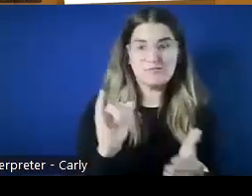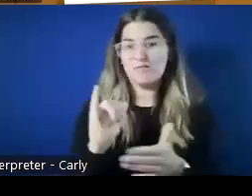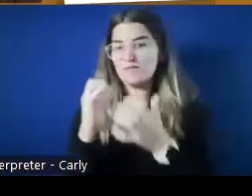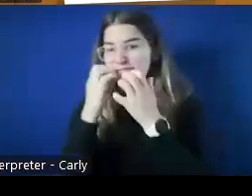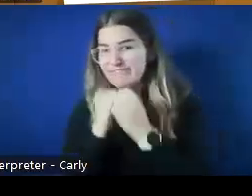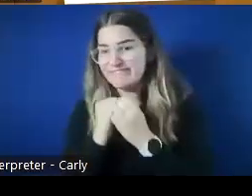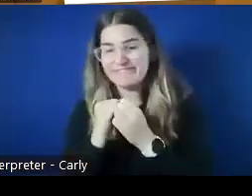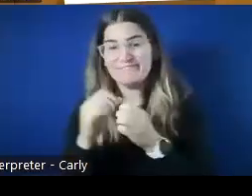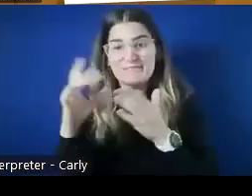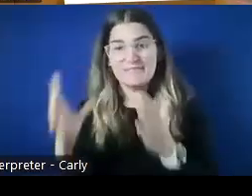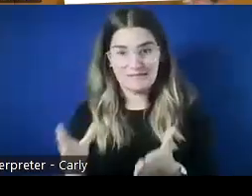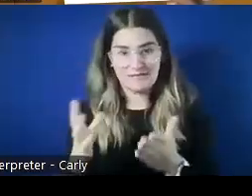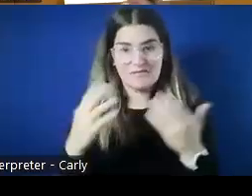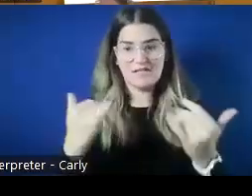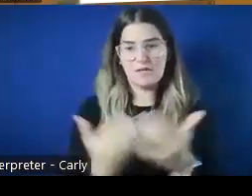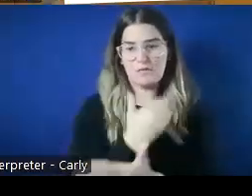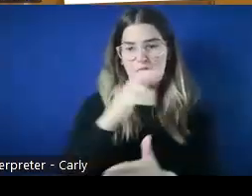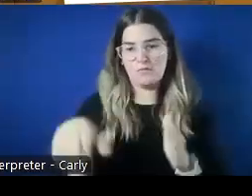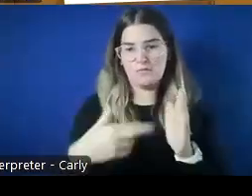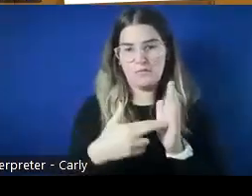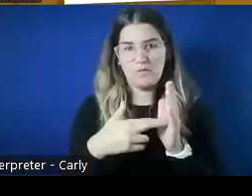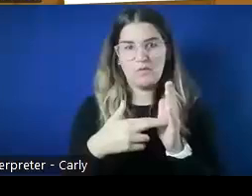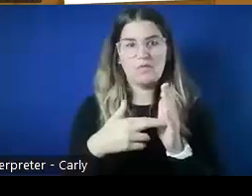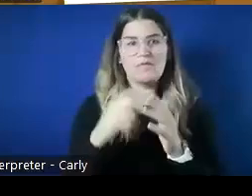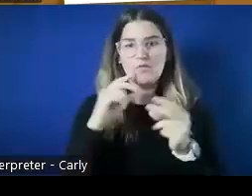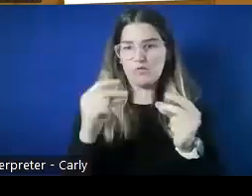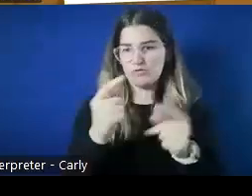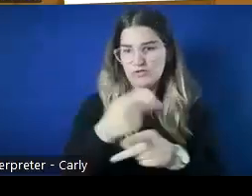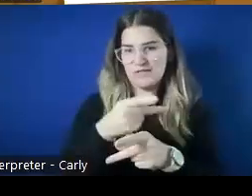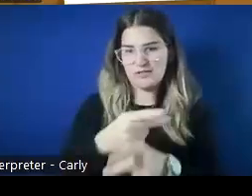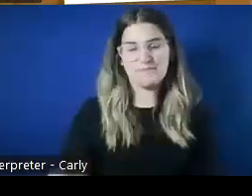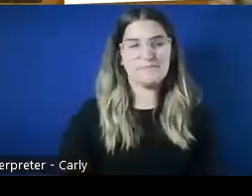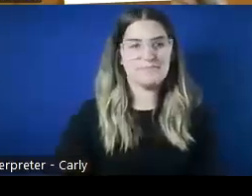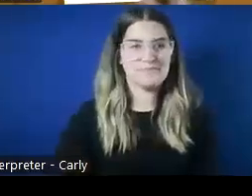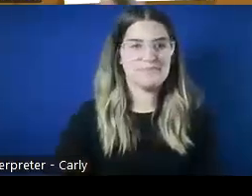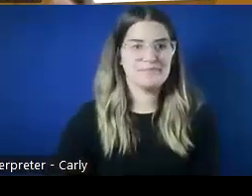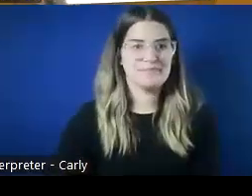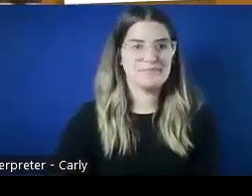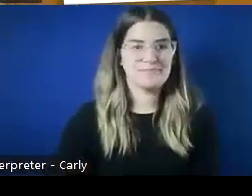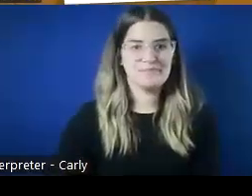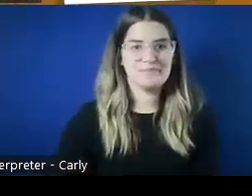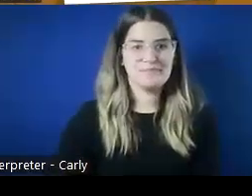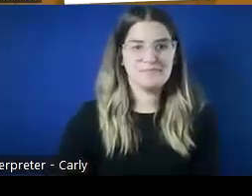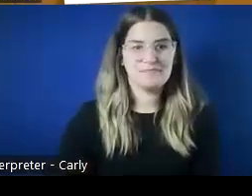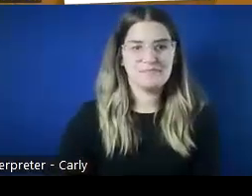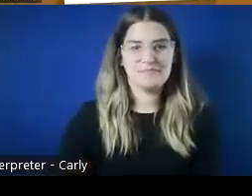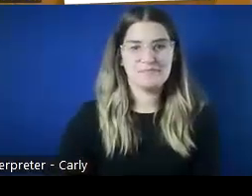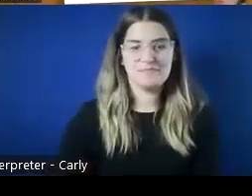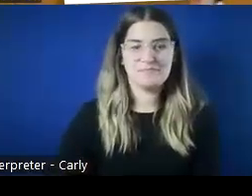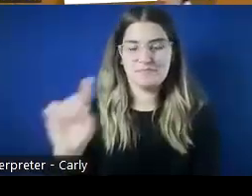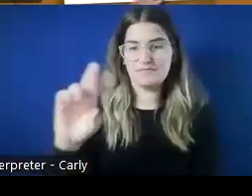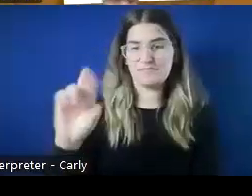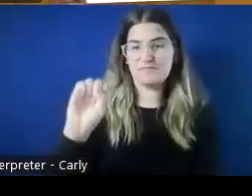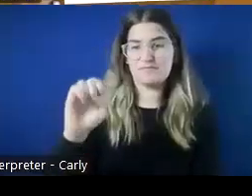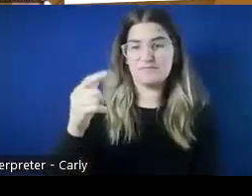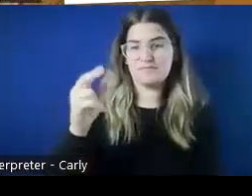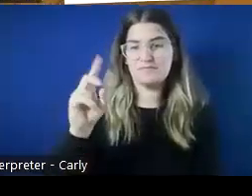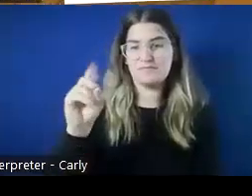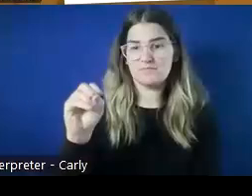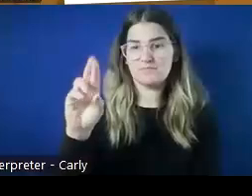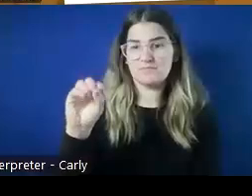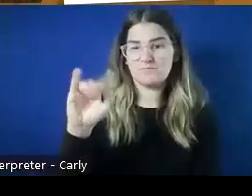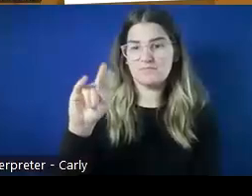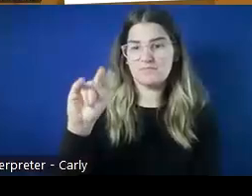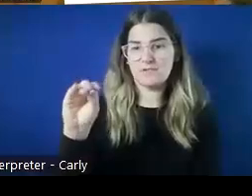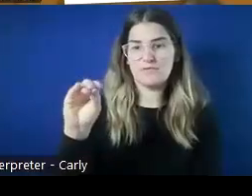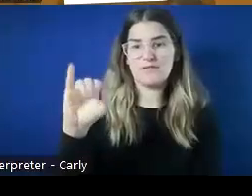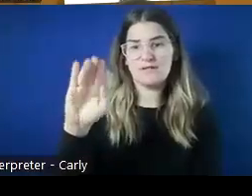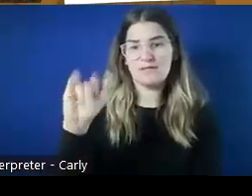and now in her new role uh with the Urgent Care Dr sugundo Robert abara is our division chief